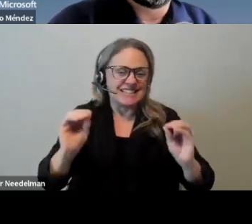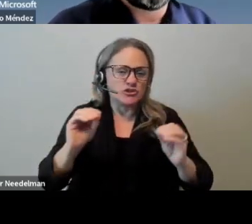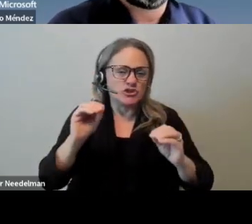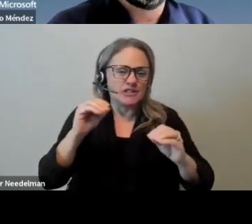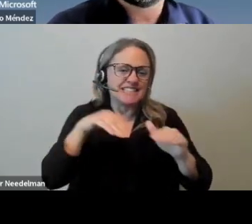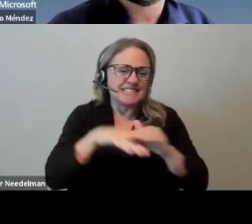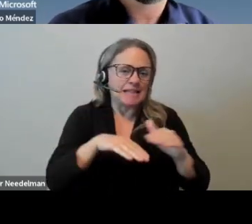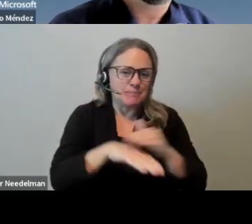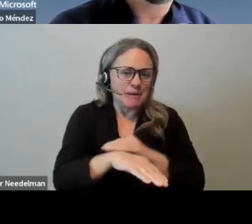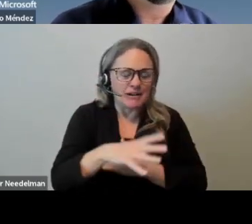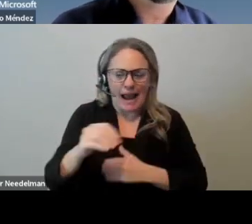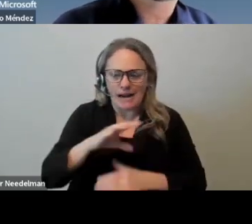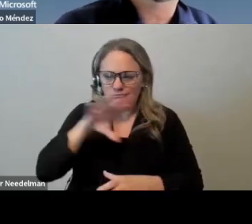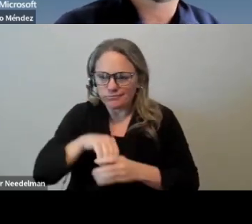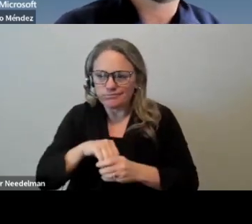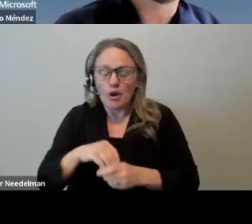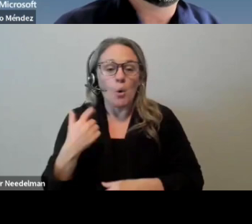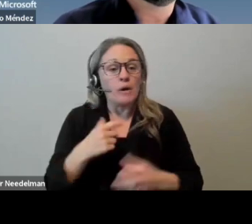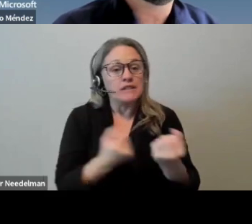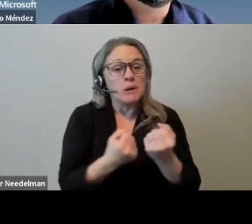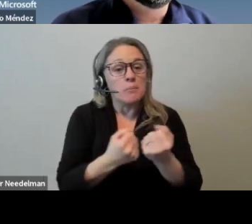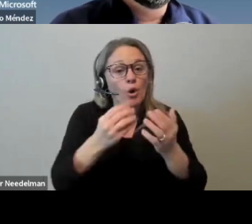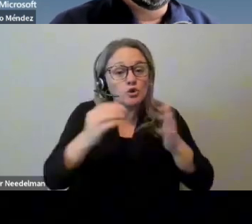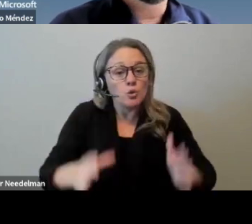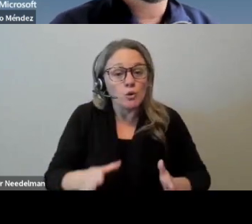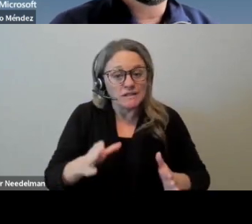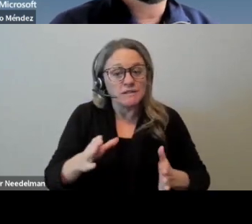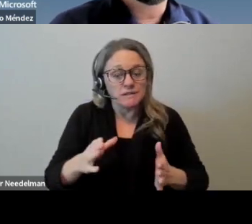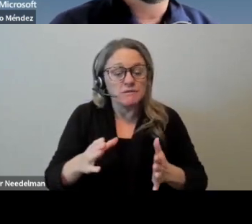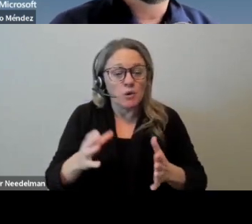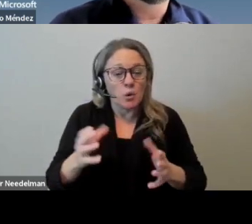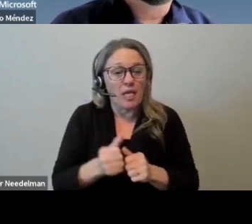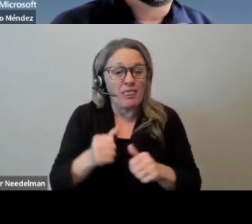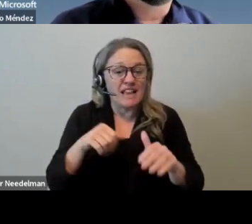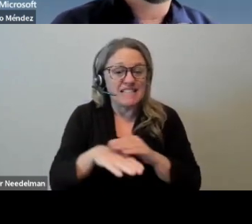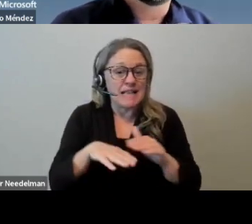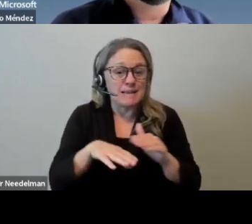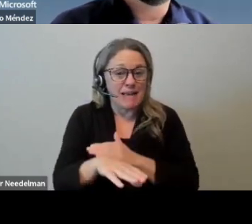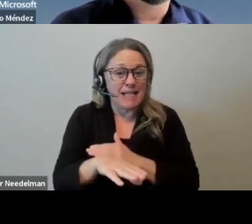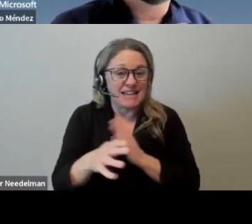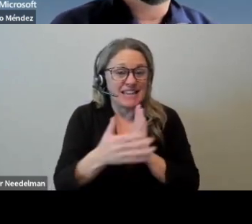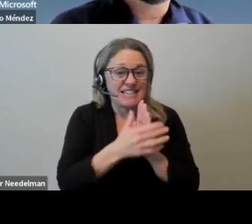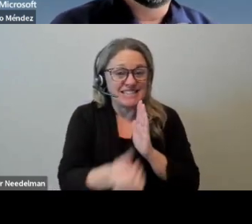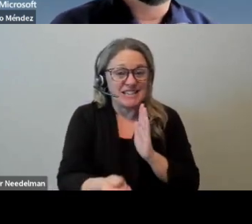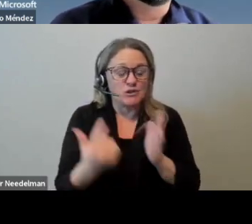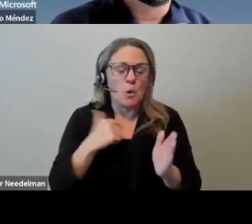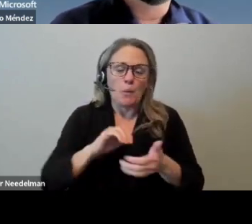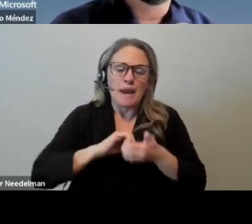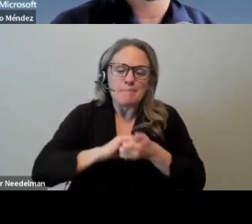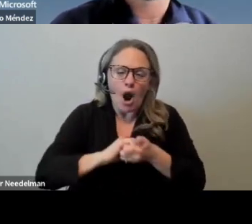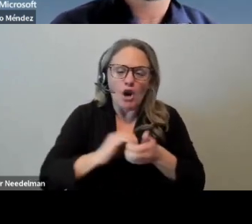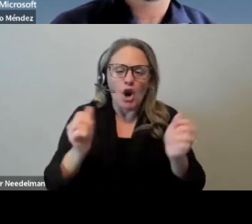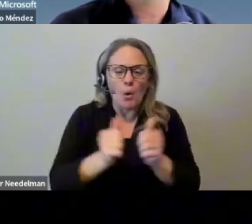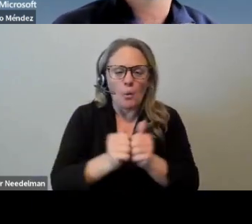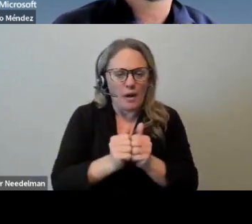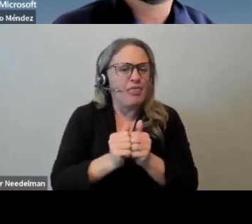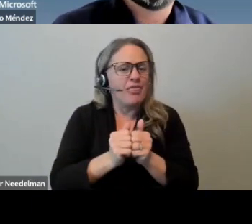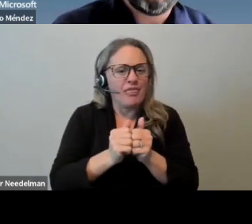We support students who acquire accessibility skills and we partner with industry to share real world practices. Just like today, we have partnered